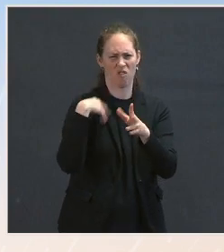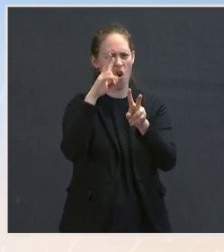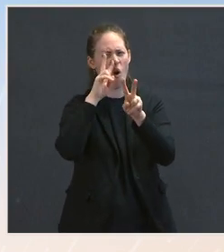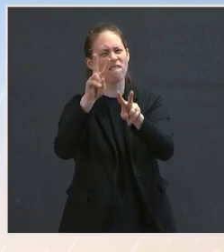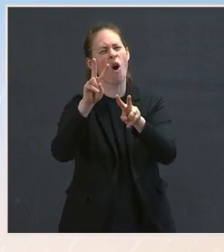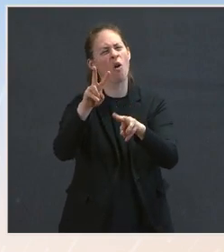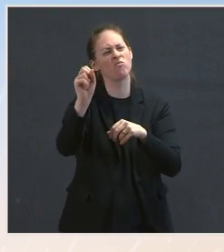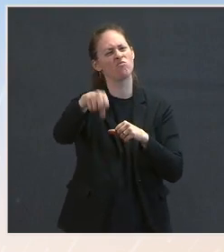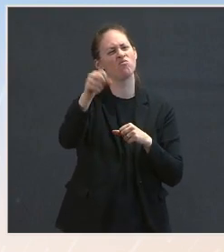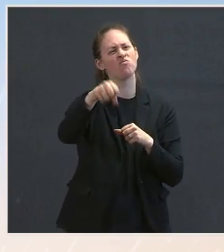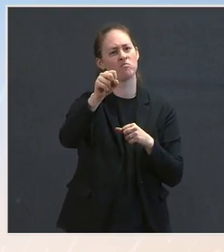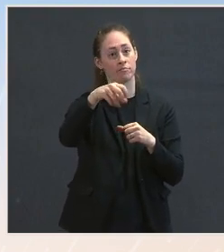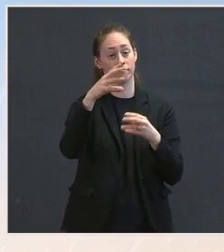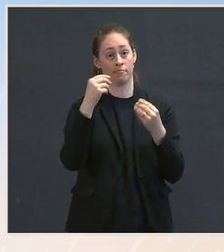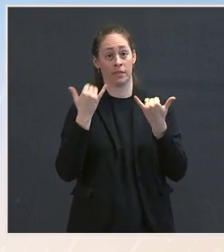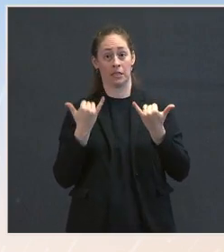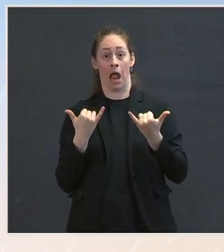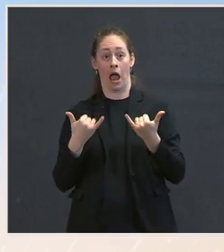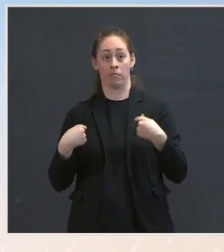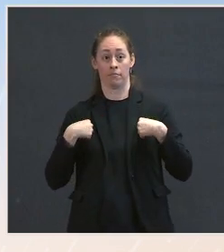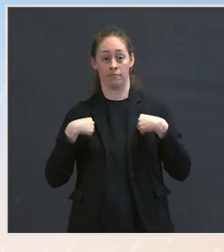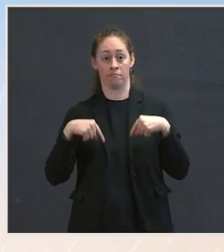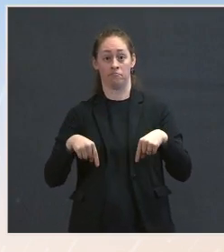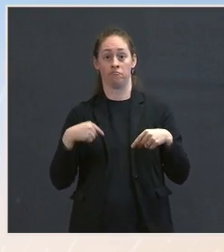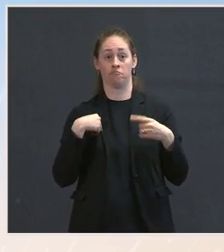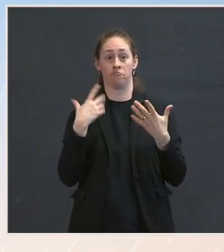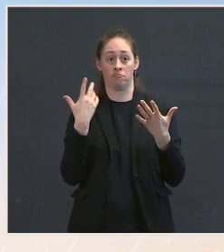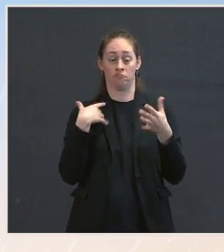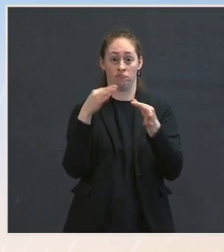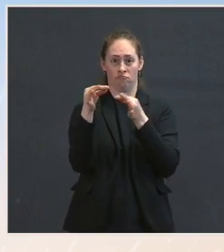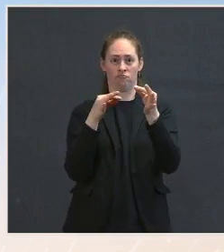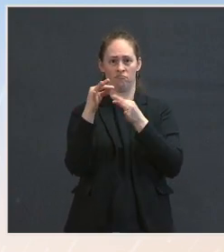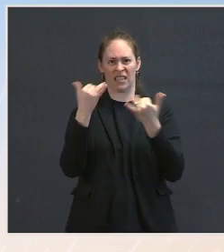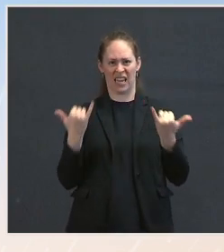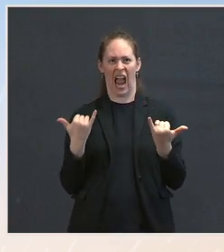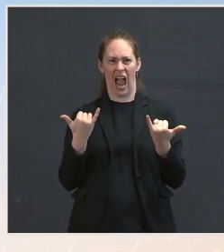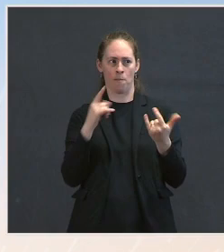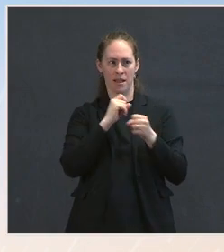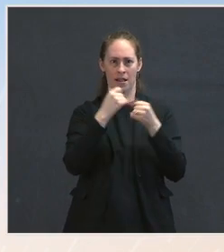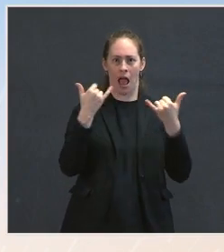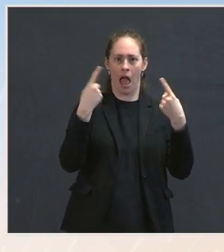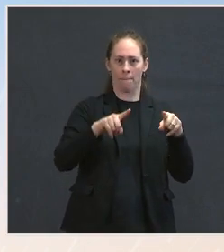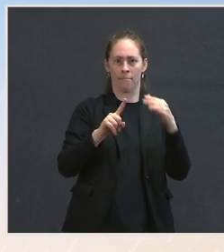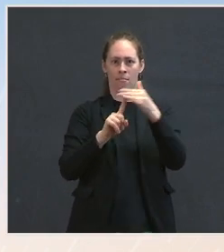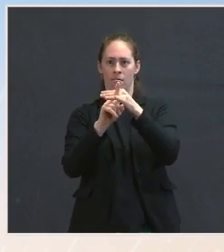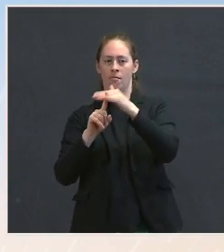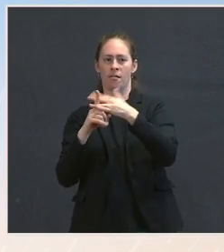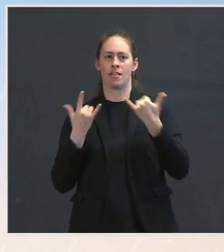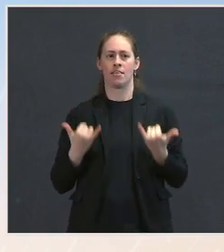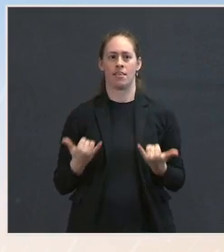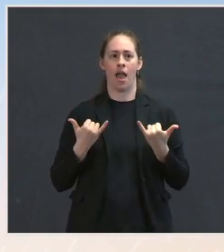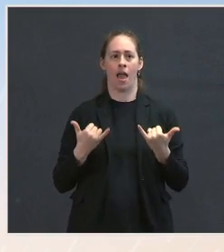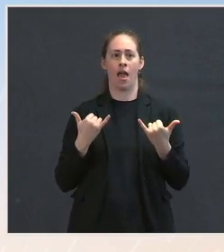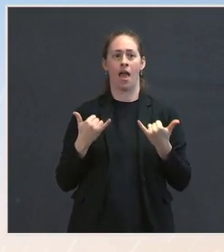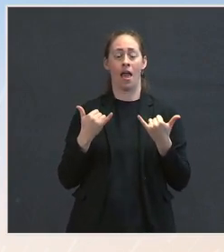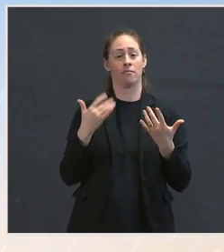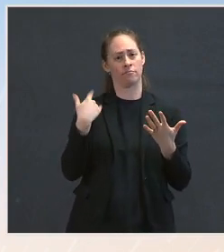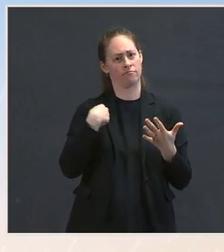is what the actual circumstances on the ground and the tough choice that we have had to make. There are only a couple of options here.